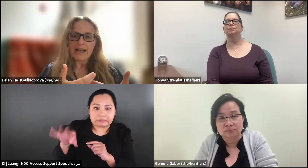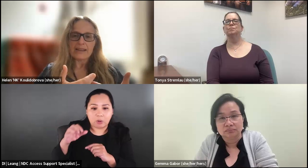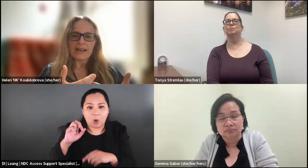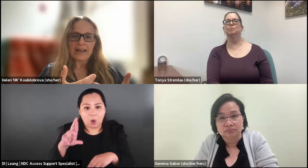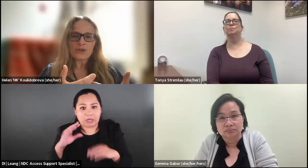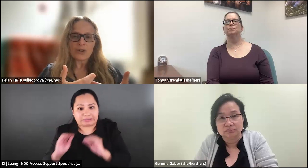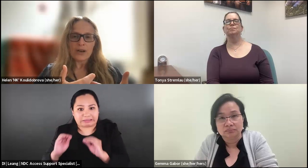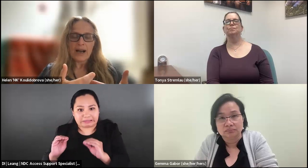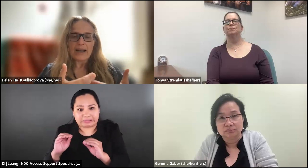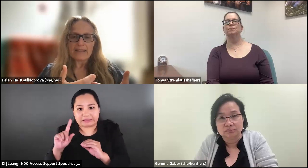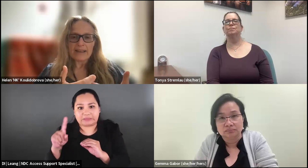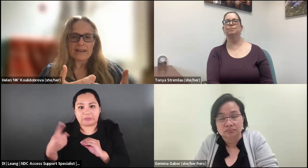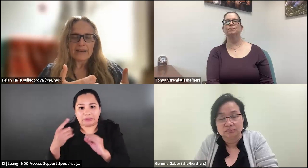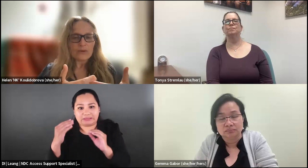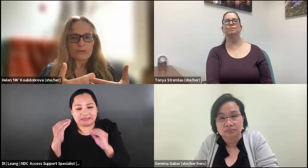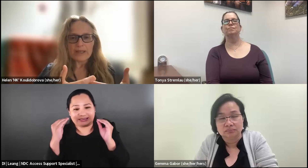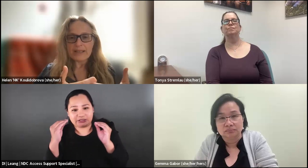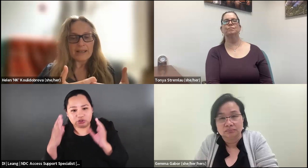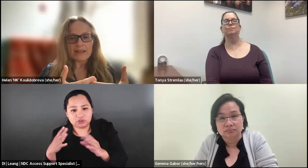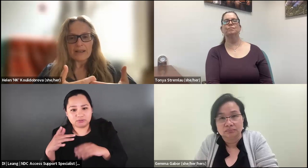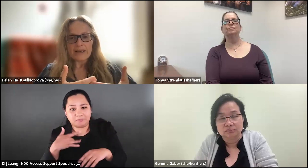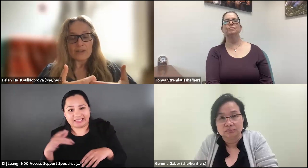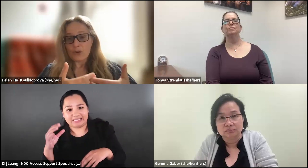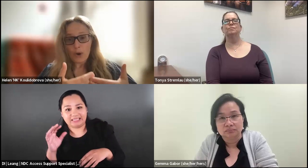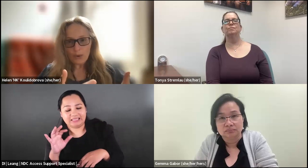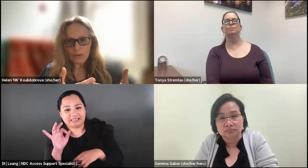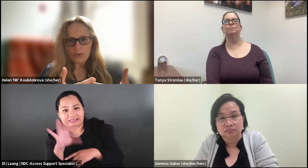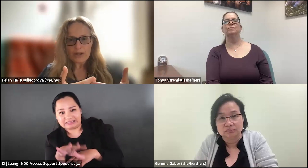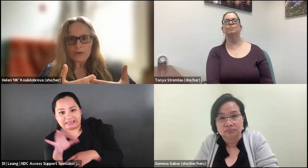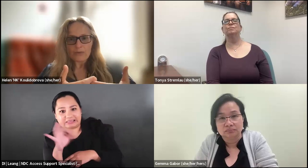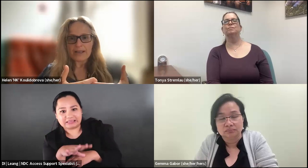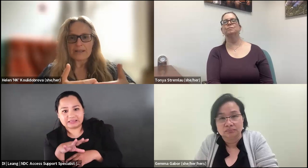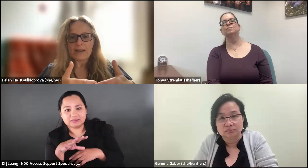And the answer, I think, really, is no.